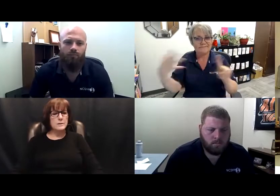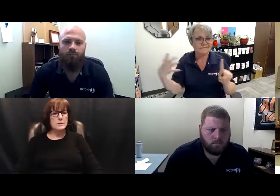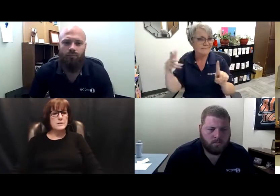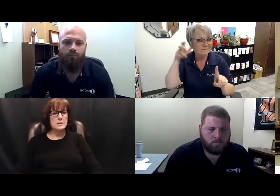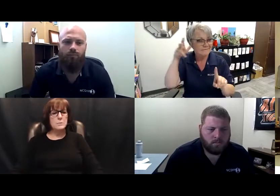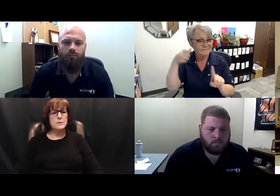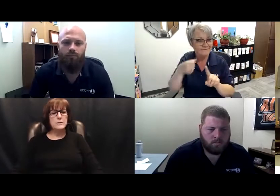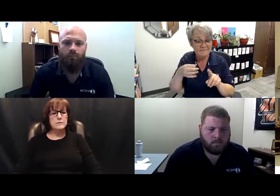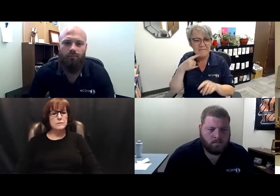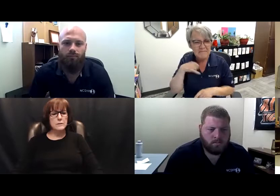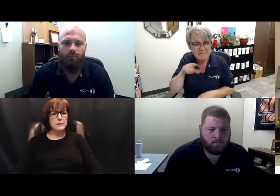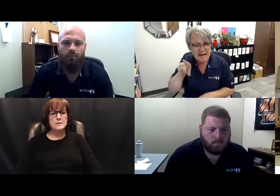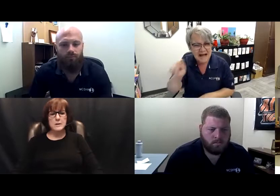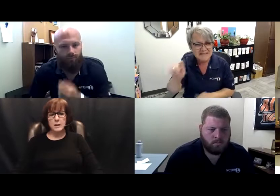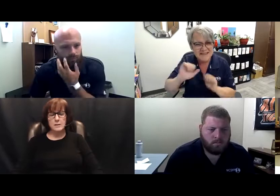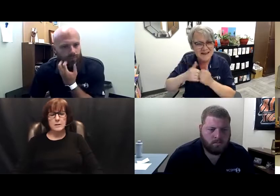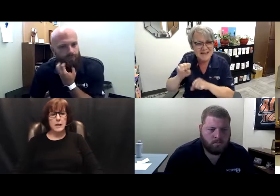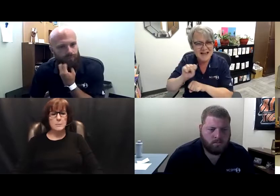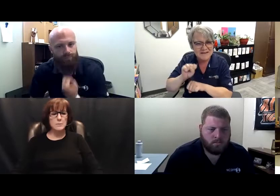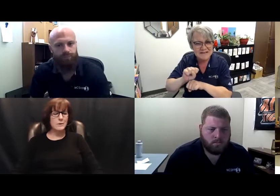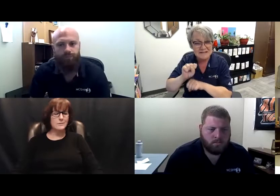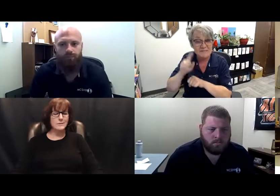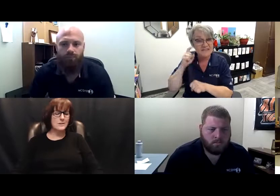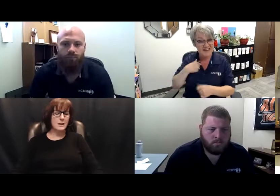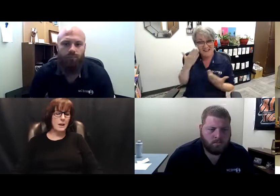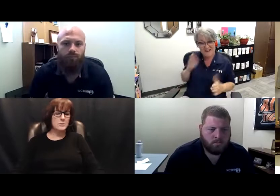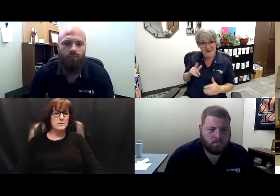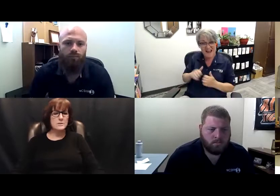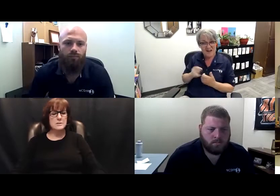descriptive listening capture. It's not captions it's